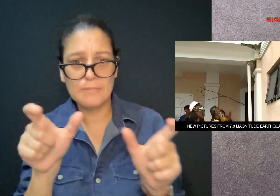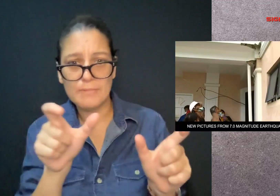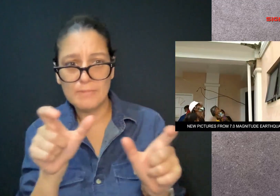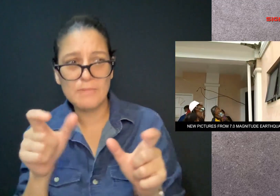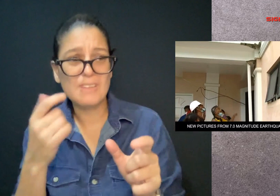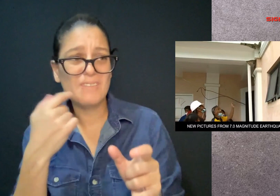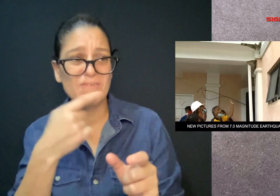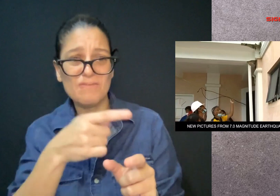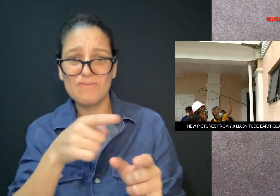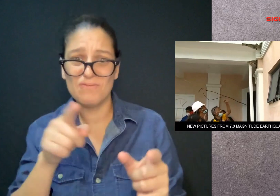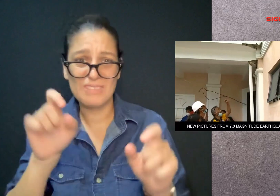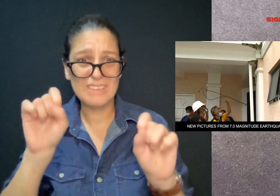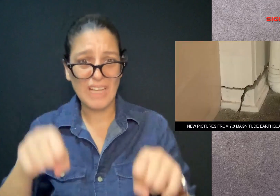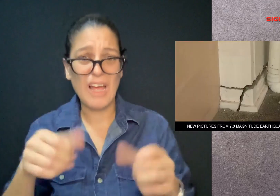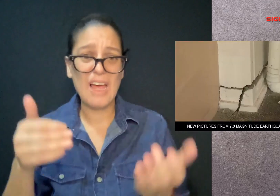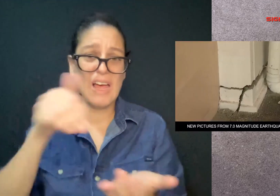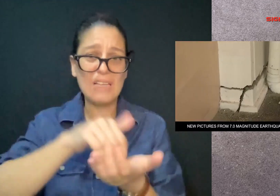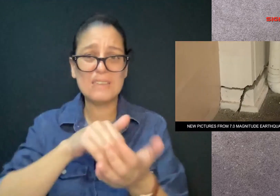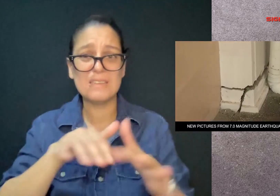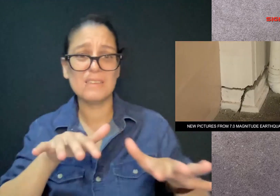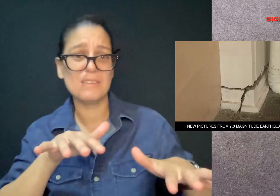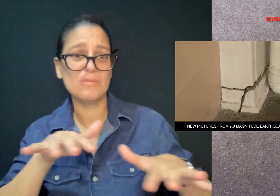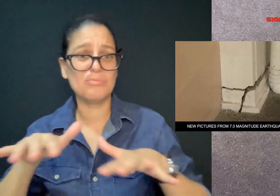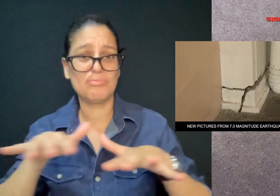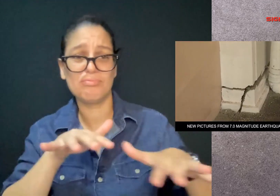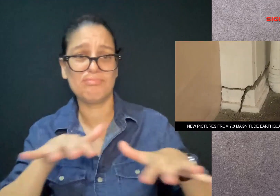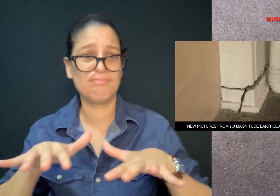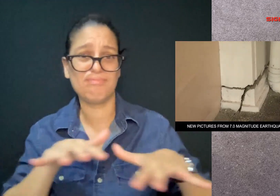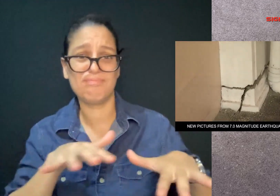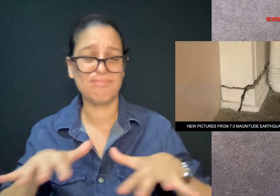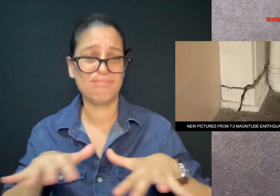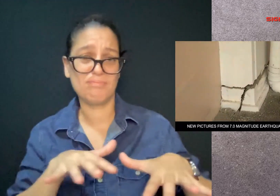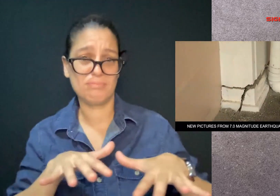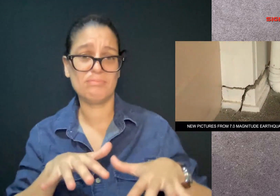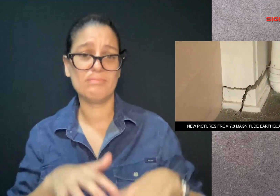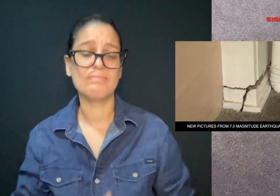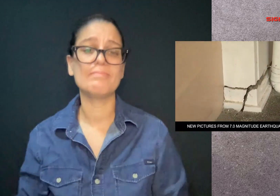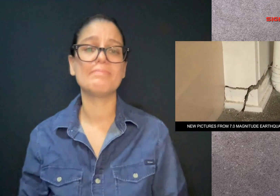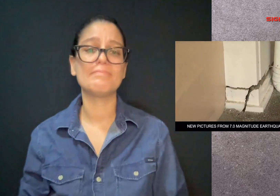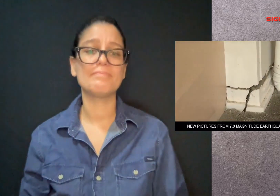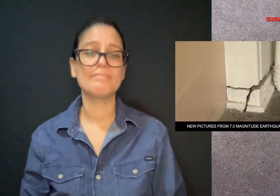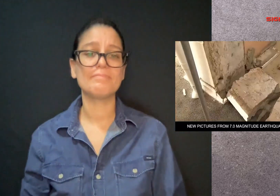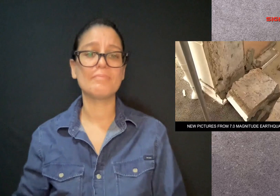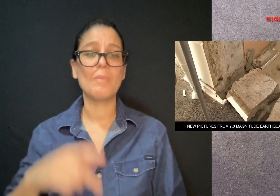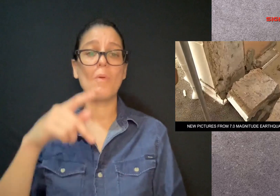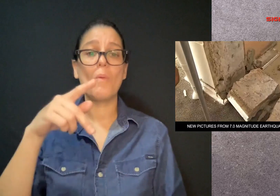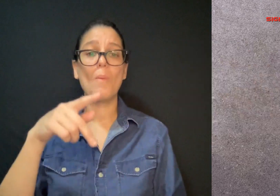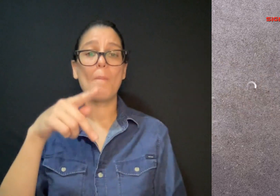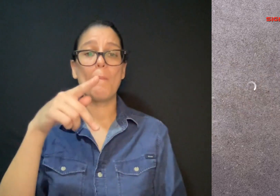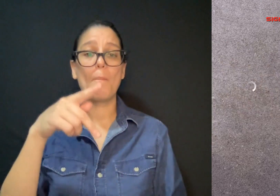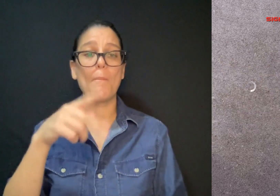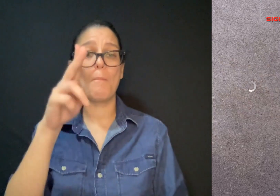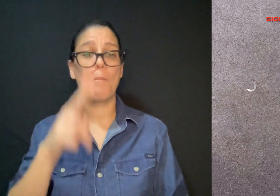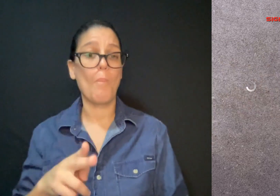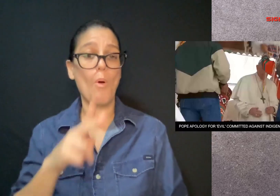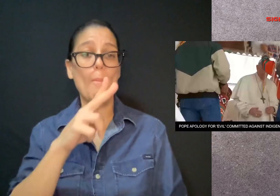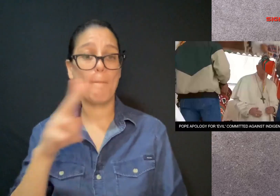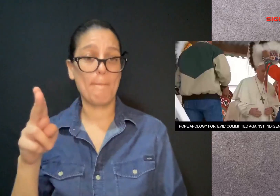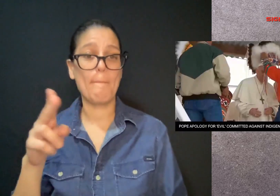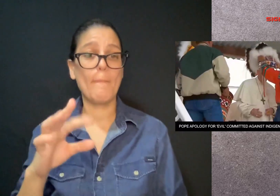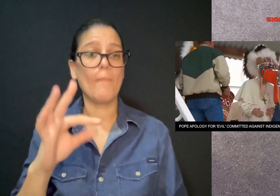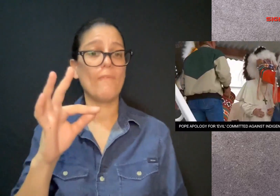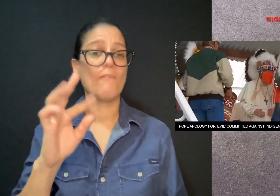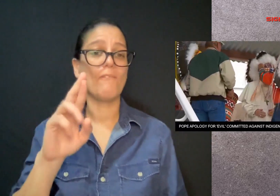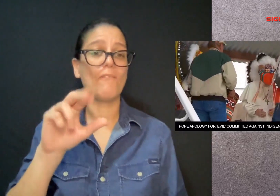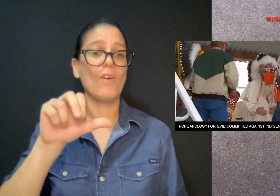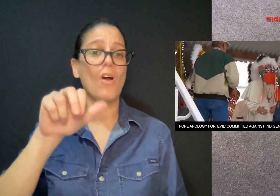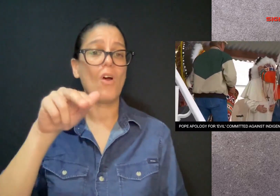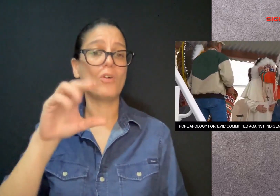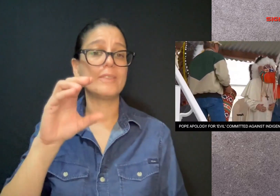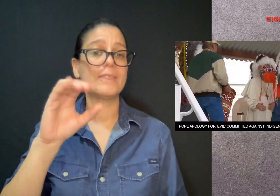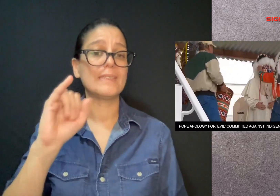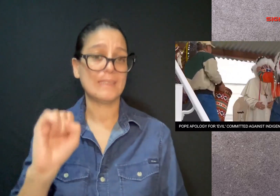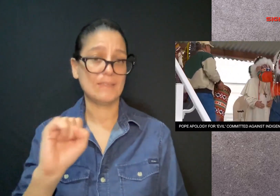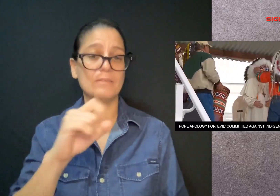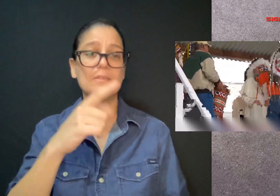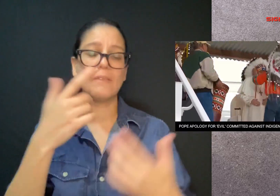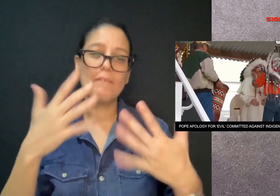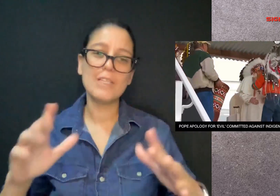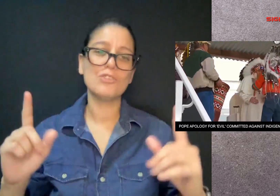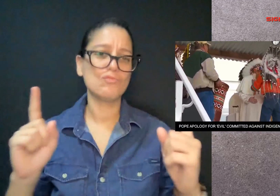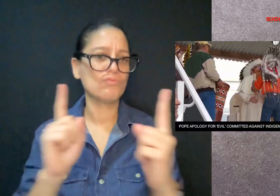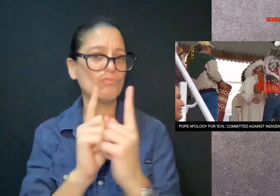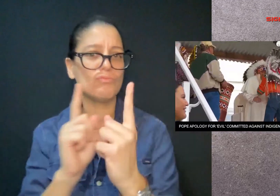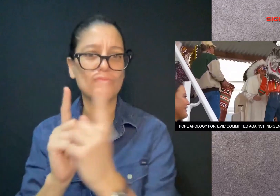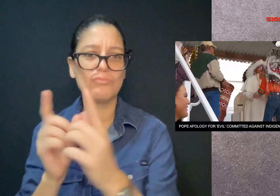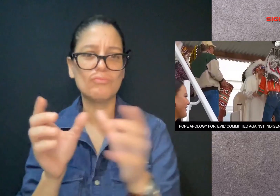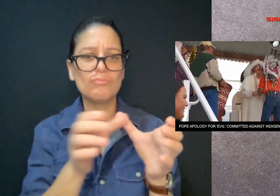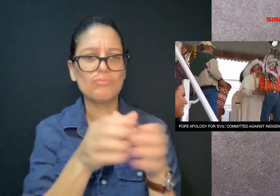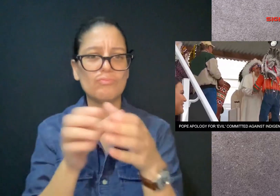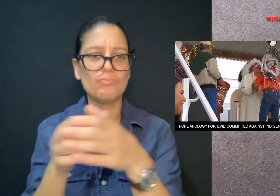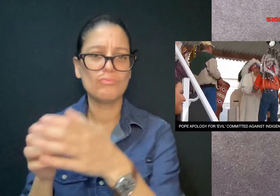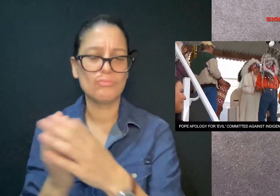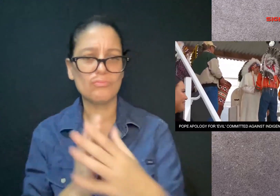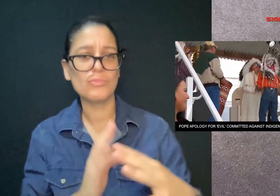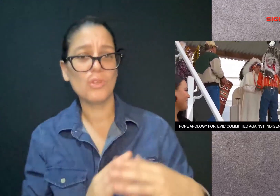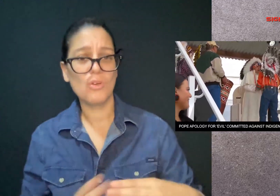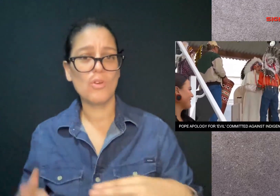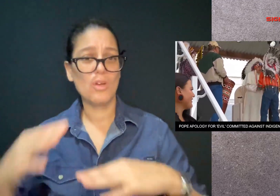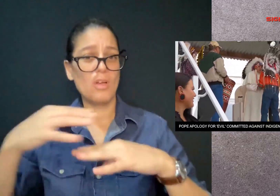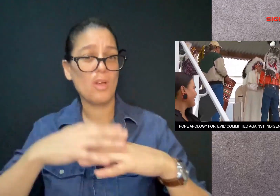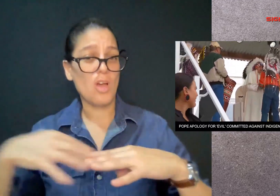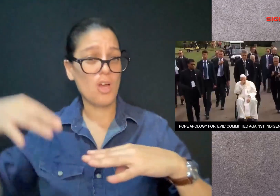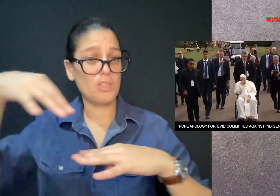be safe in case there are aftershocks Pope Francis met with indigenous groups in